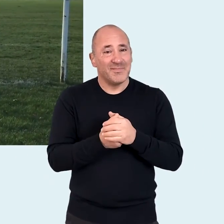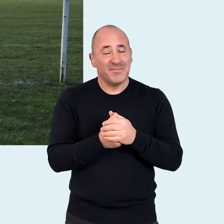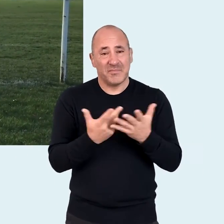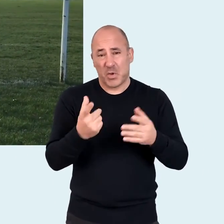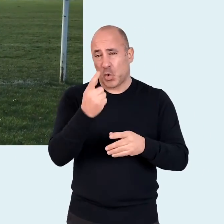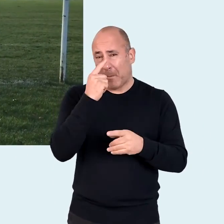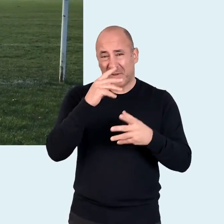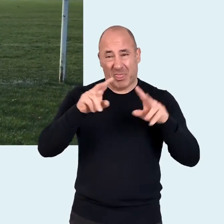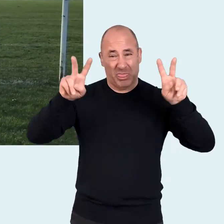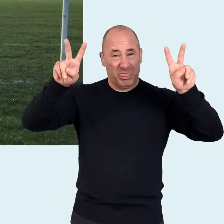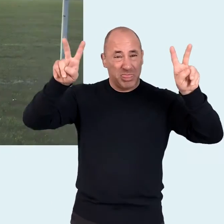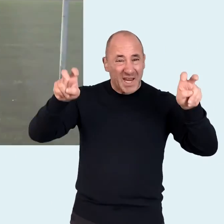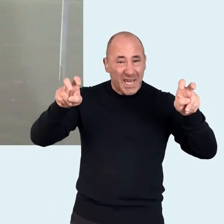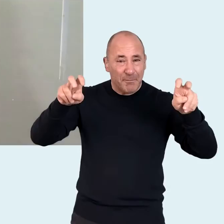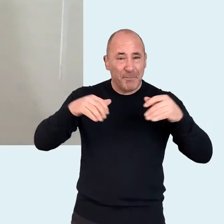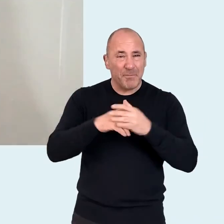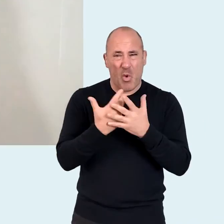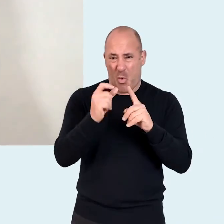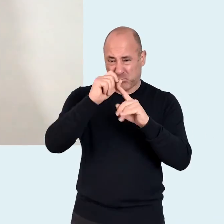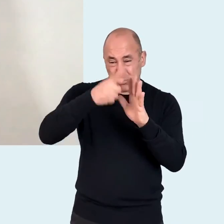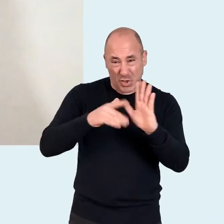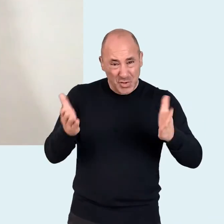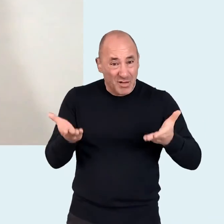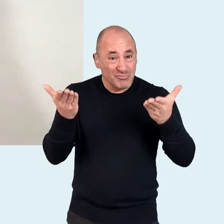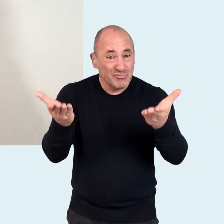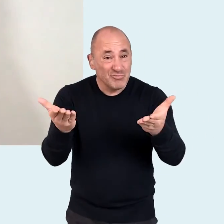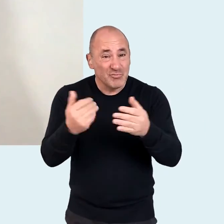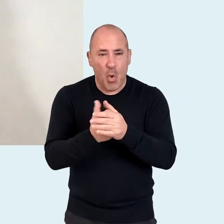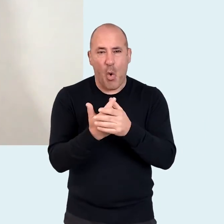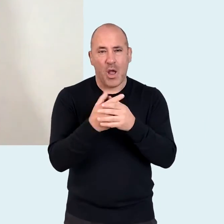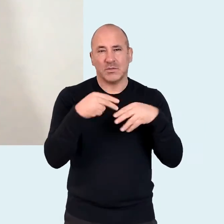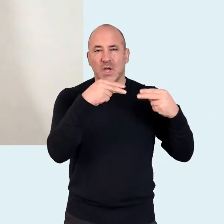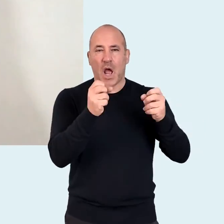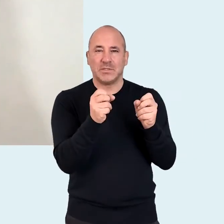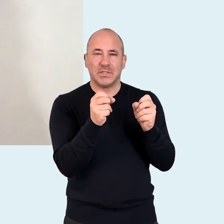dancing to. It could be the whole theme or the whole project. It could be a style of